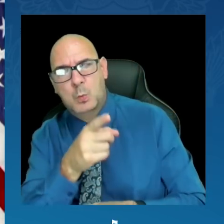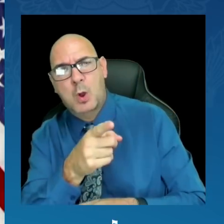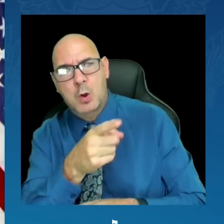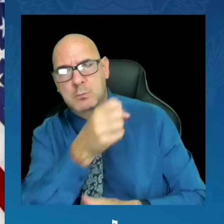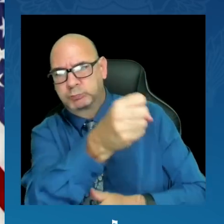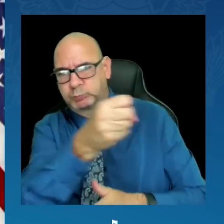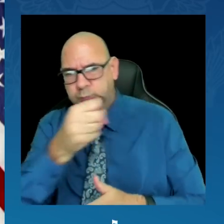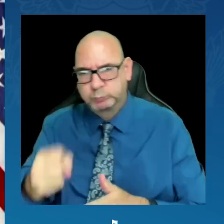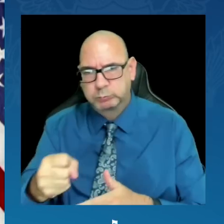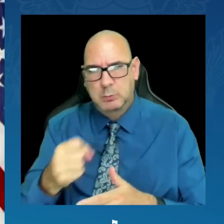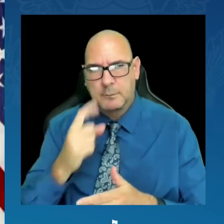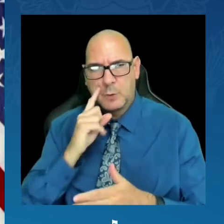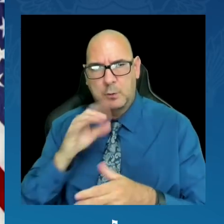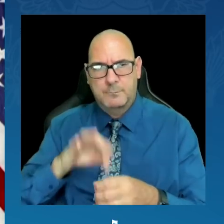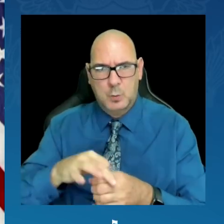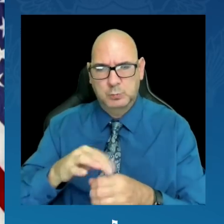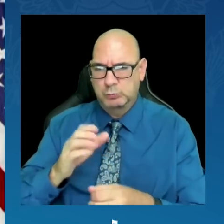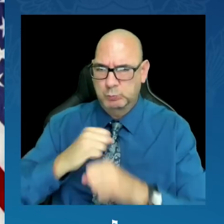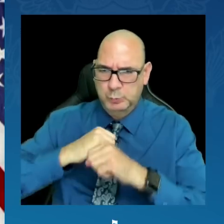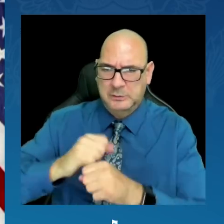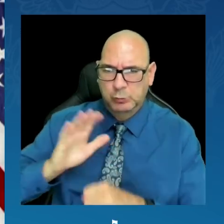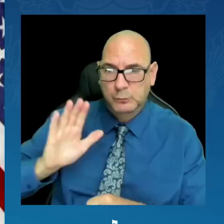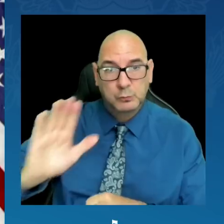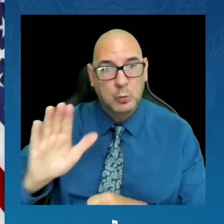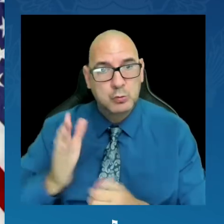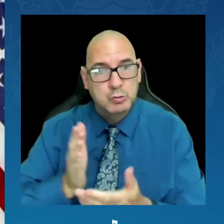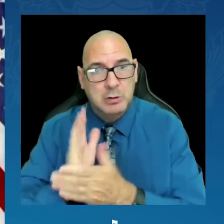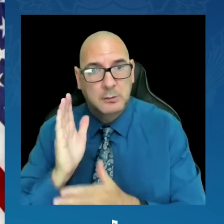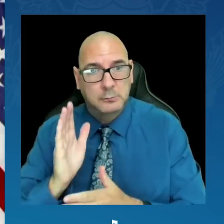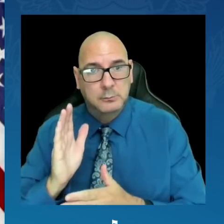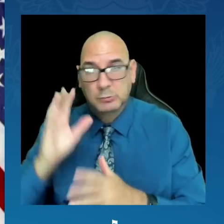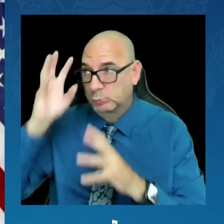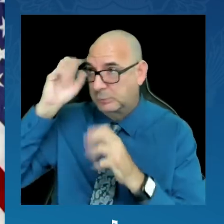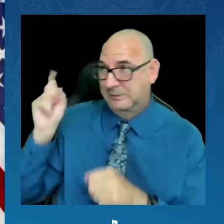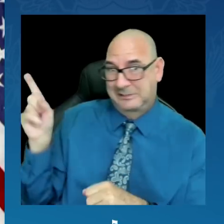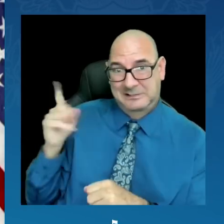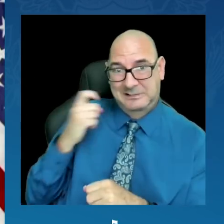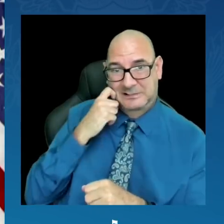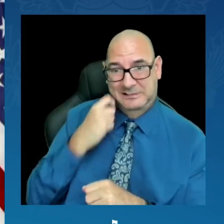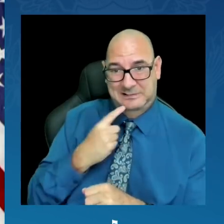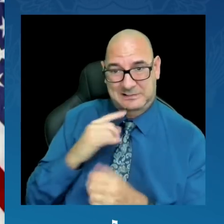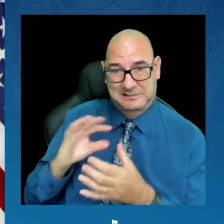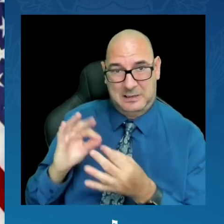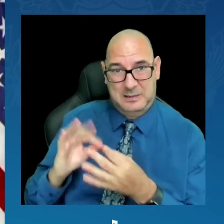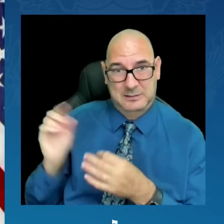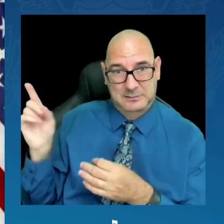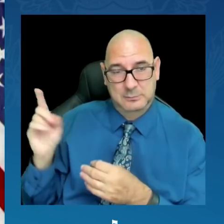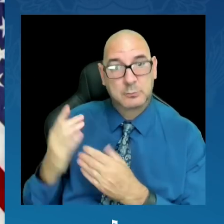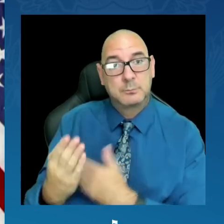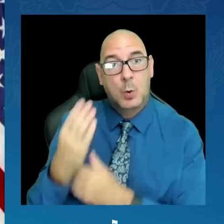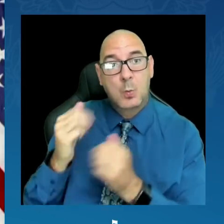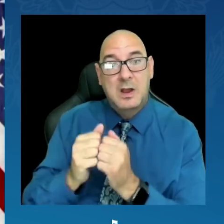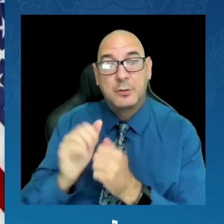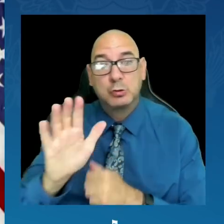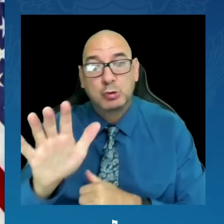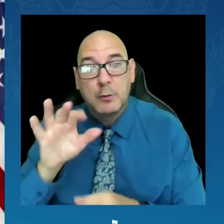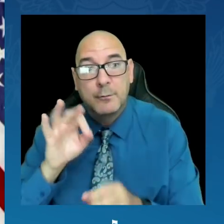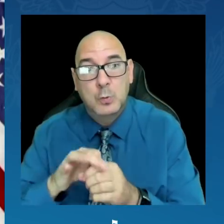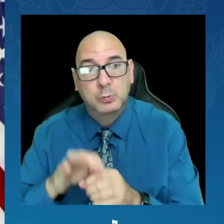And as the President said earlier today, with your vote, you can act, and you have the final word.